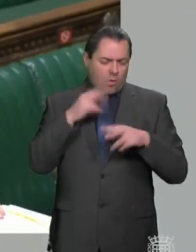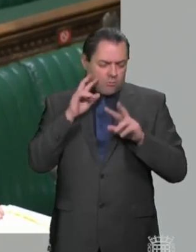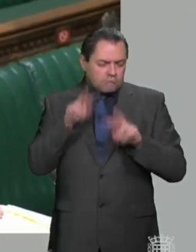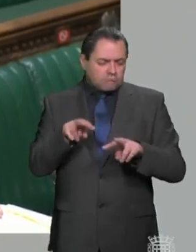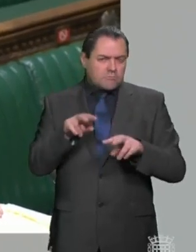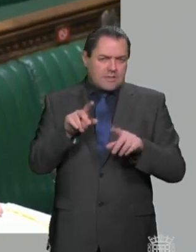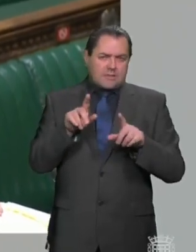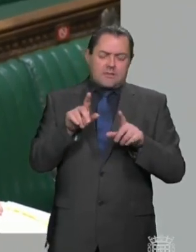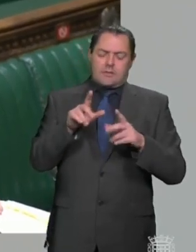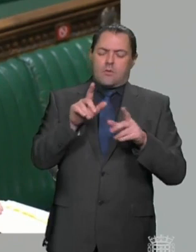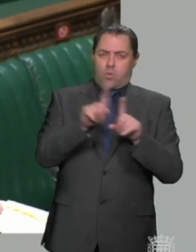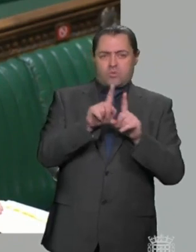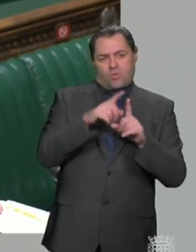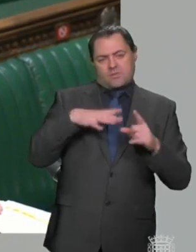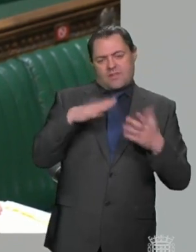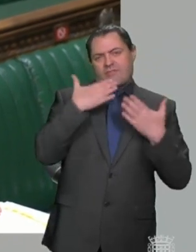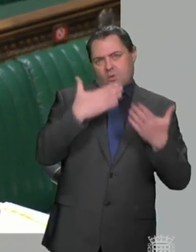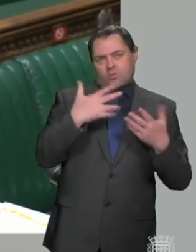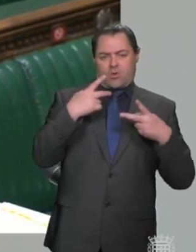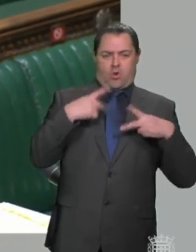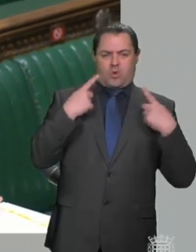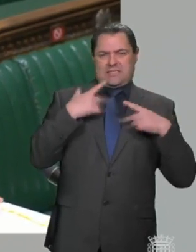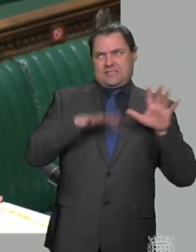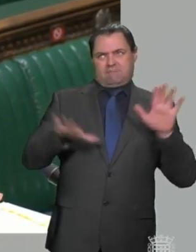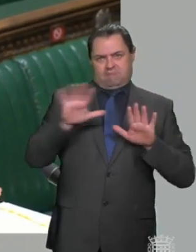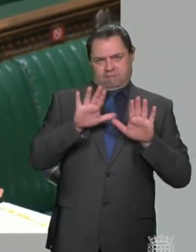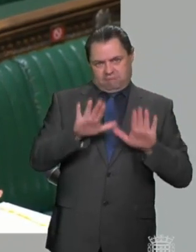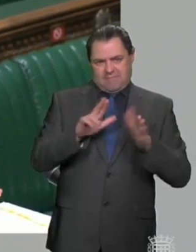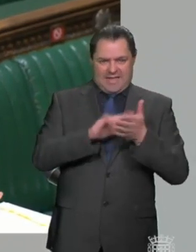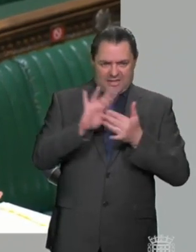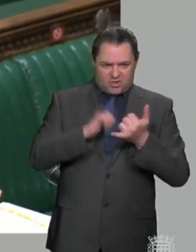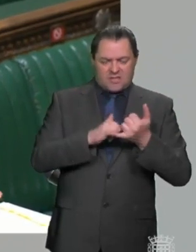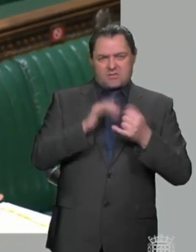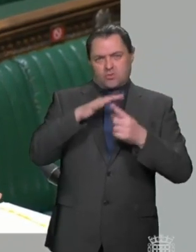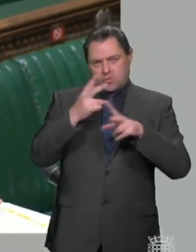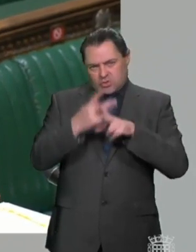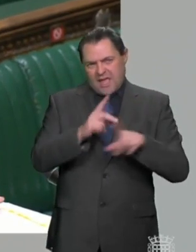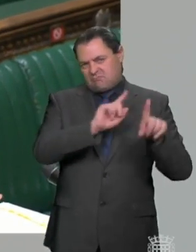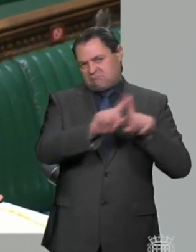my gratitude to the nurses of this country and the NHS and social care staff who have